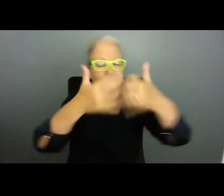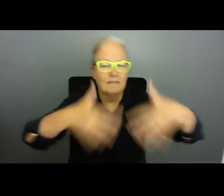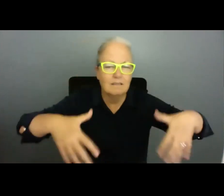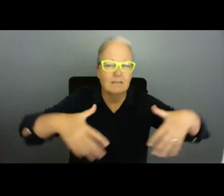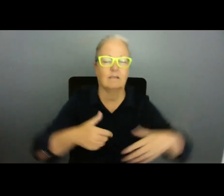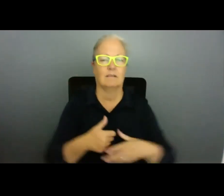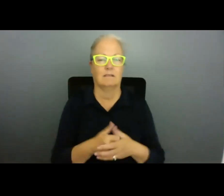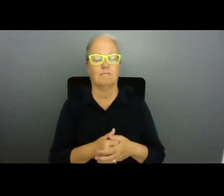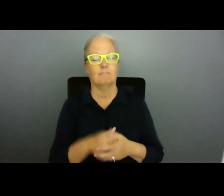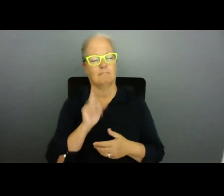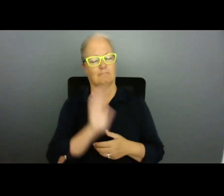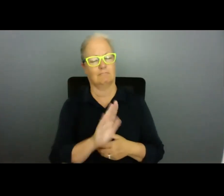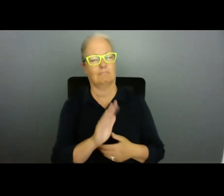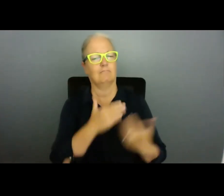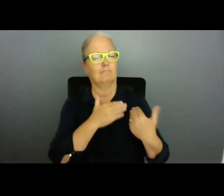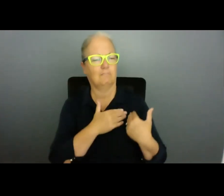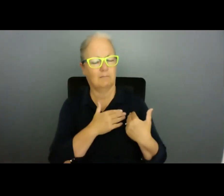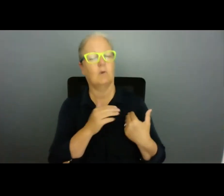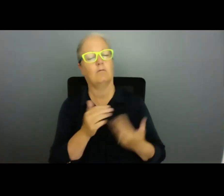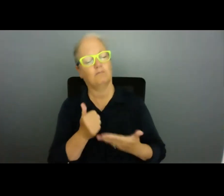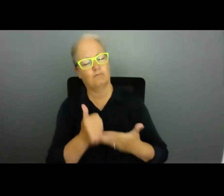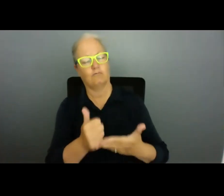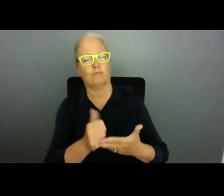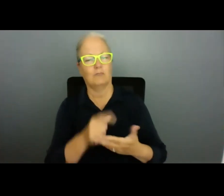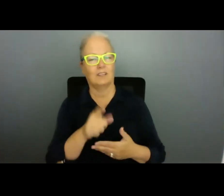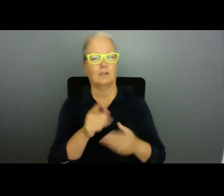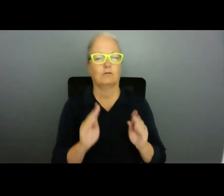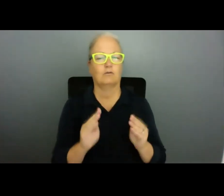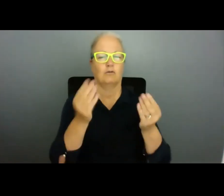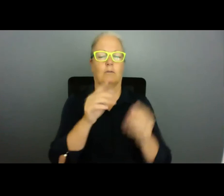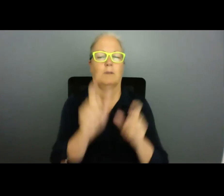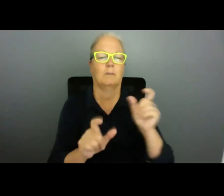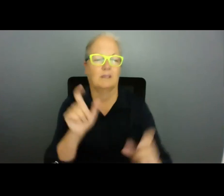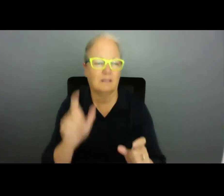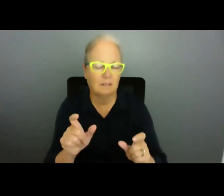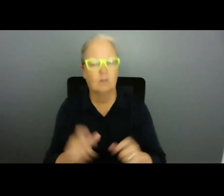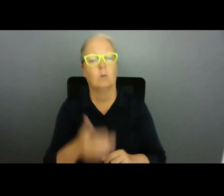which all provide policy frameworks and practical guidelines for national action and international